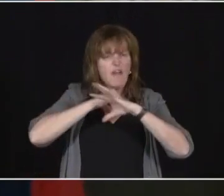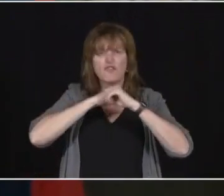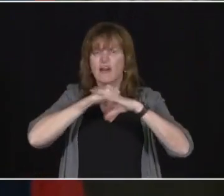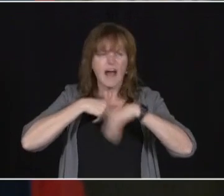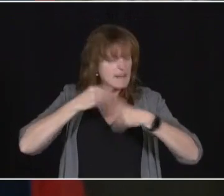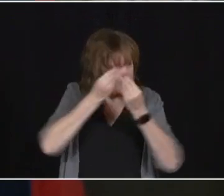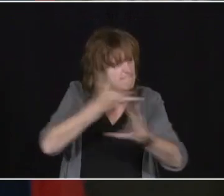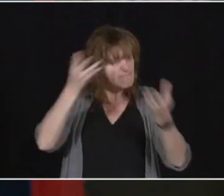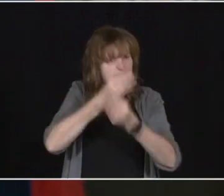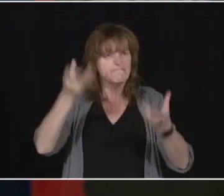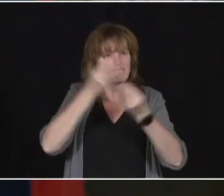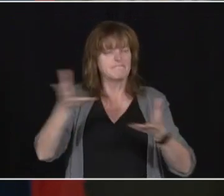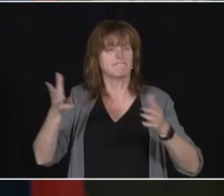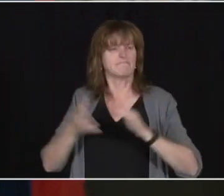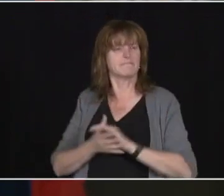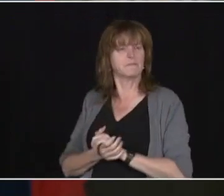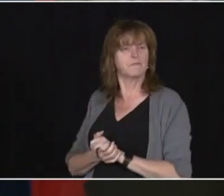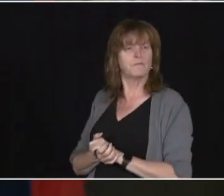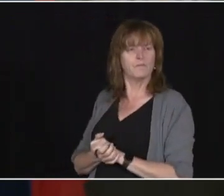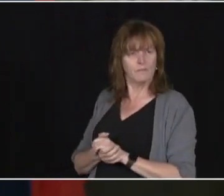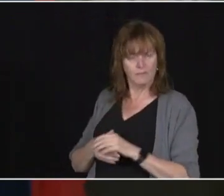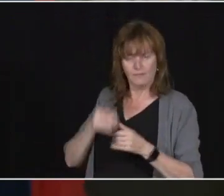Last question.